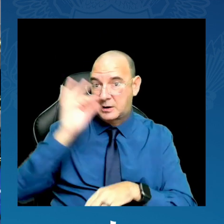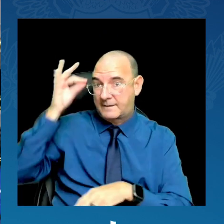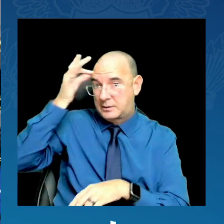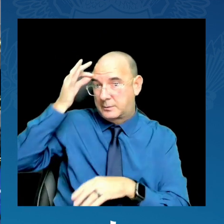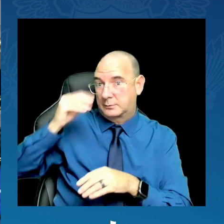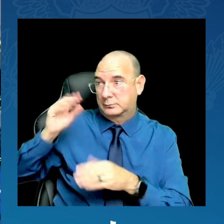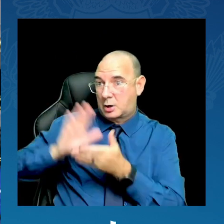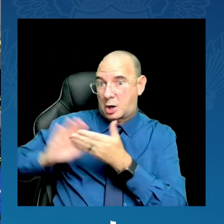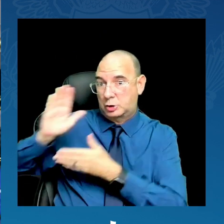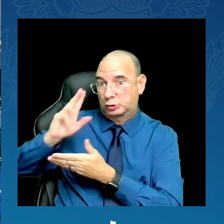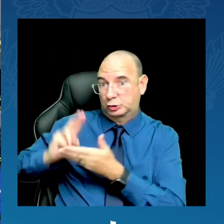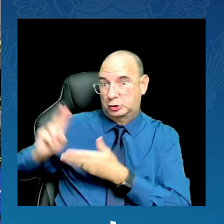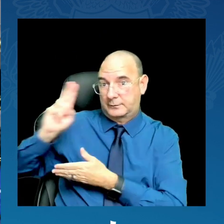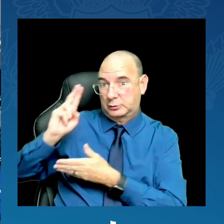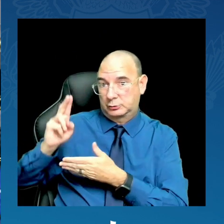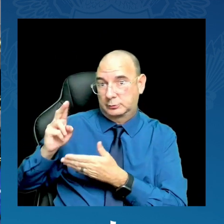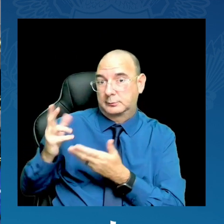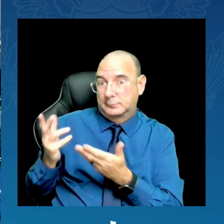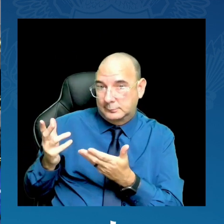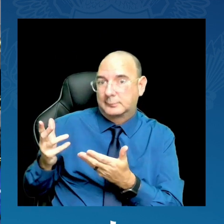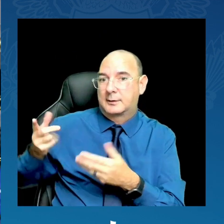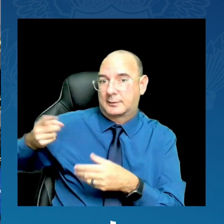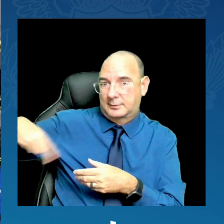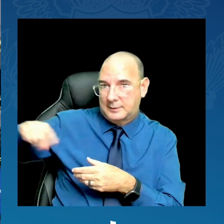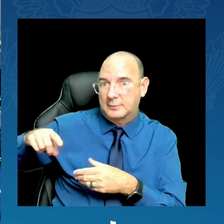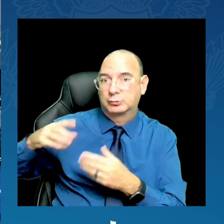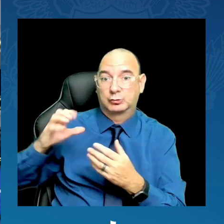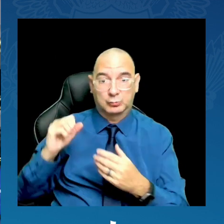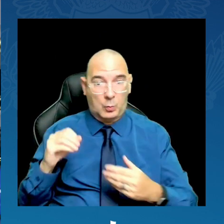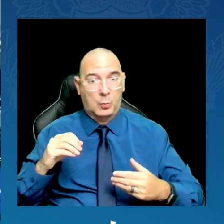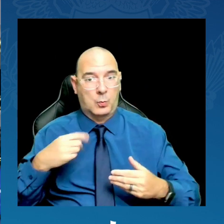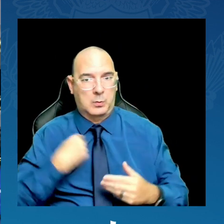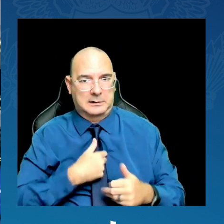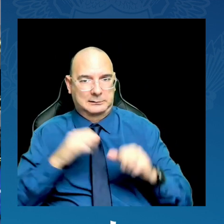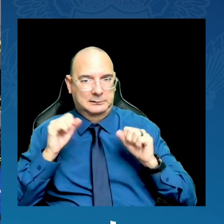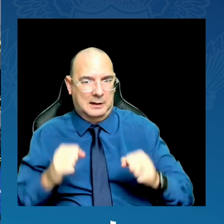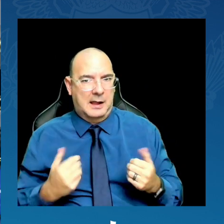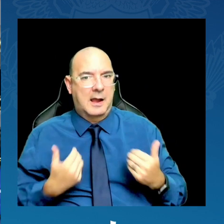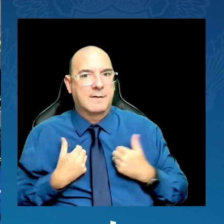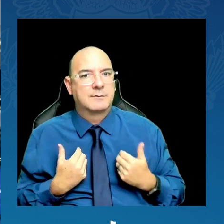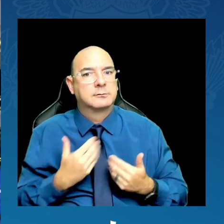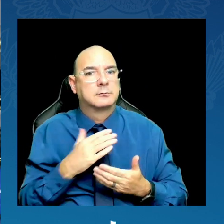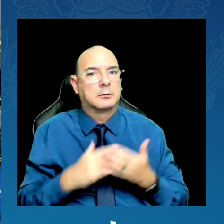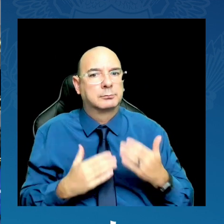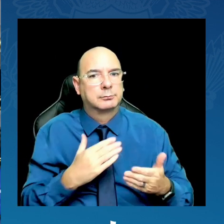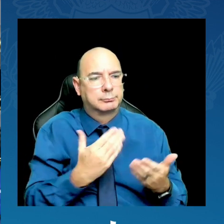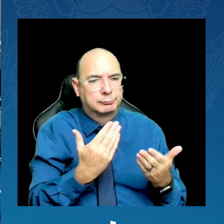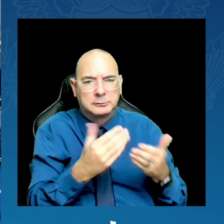so that we can have some guidelines and some timelines on moving that work forward